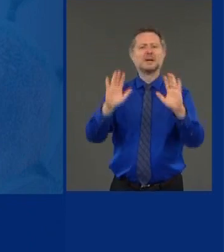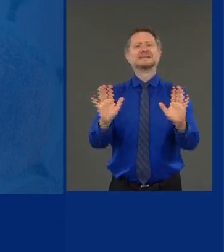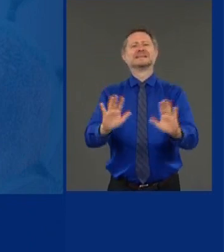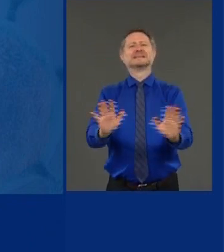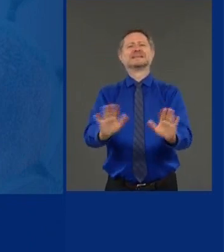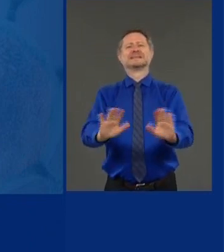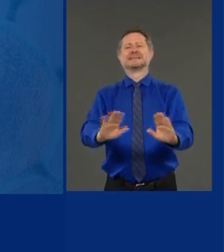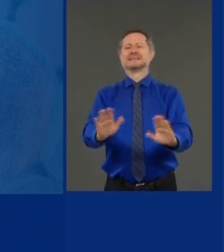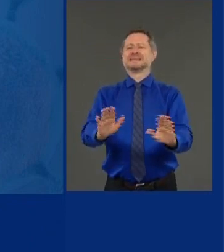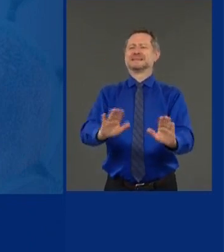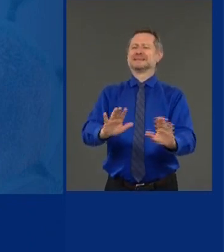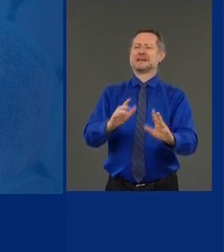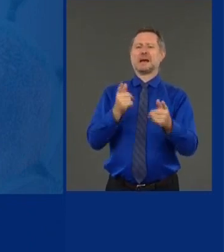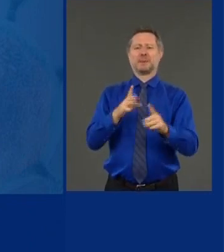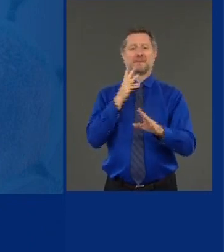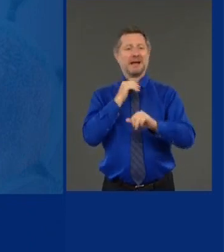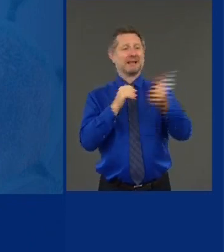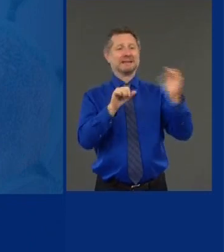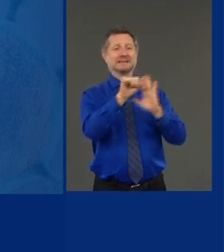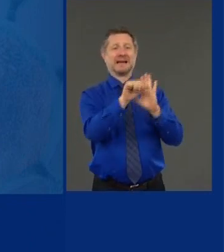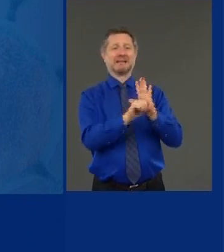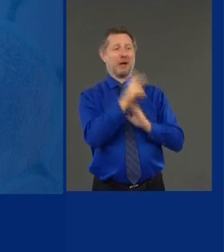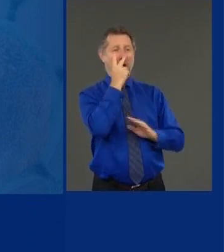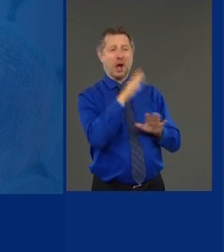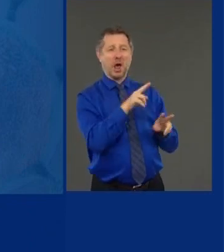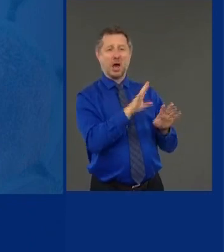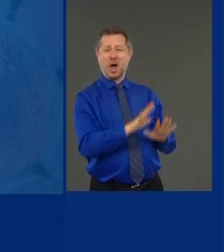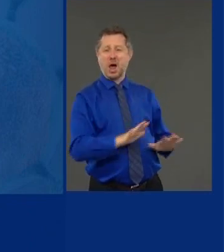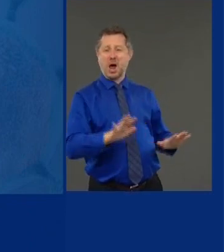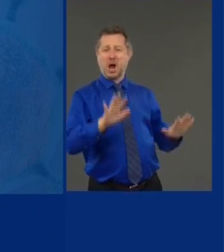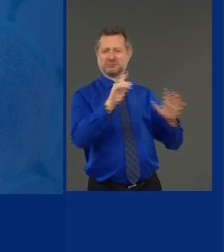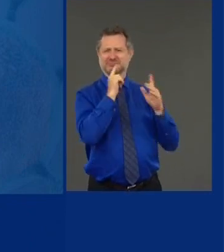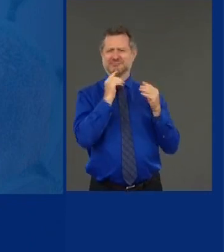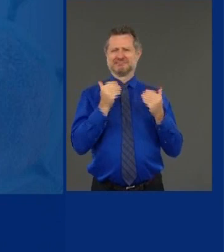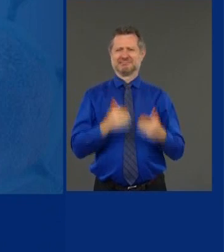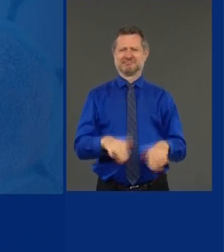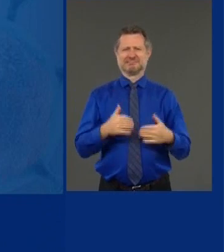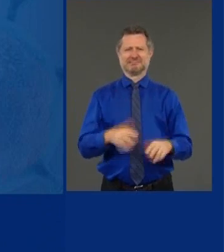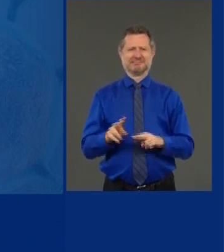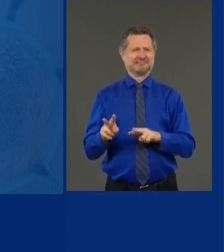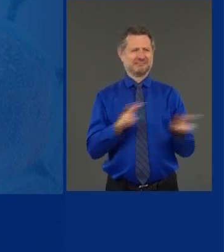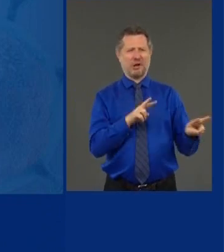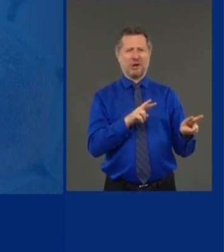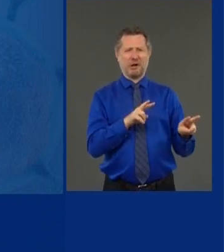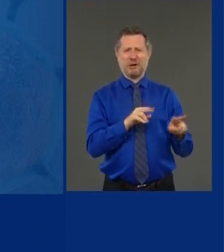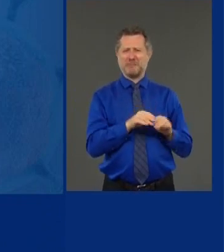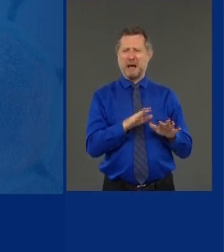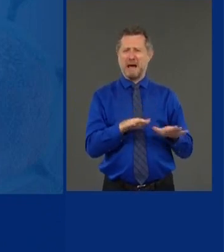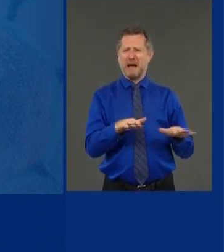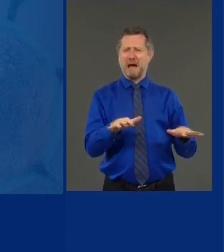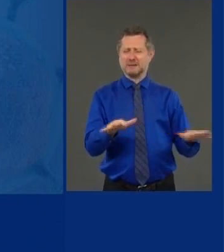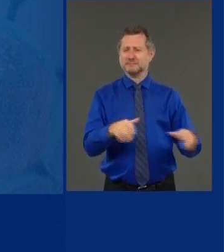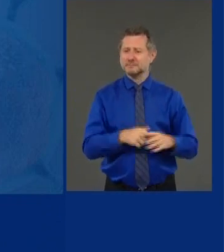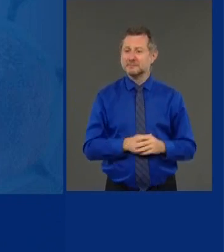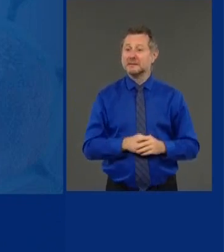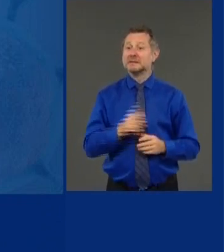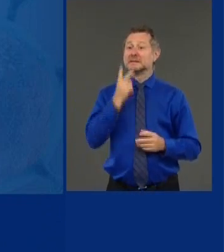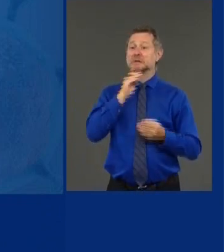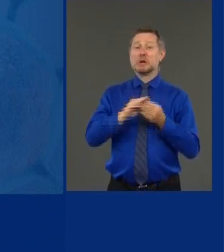CAUTIOUS STILL. WELL, WHY SHOULDN'T WE BE CELEBRATING? BECAUSE LOOK AROUND. THAT'S WHY. LOOK AT WHAT'S GOING ON ACROSS